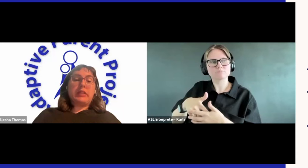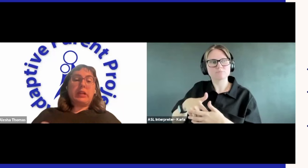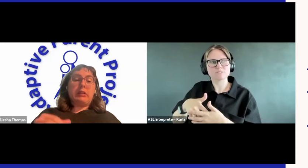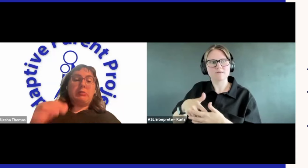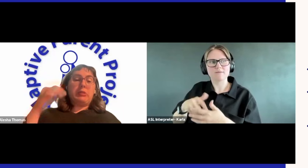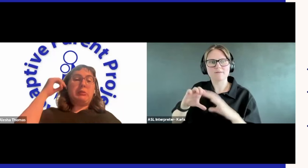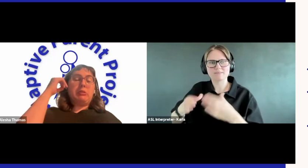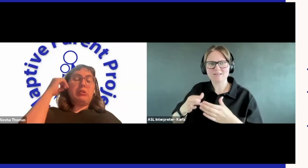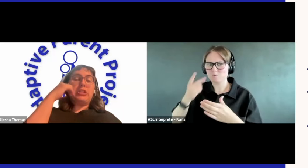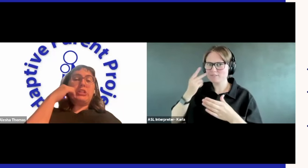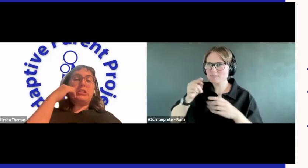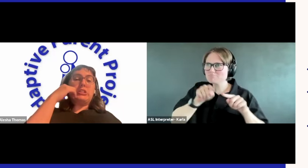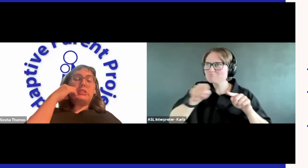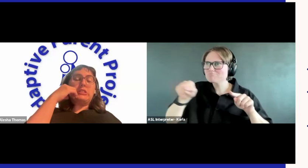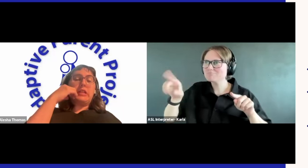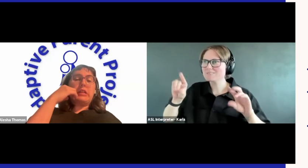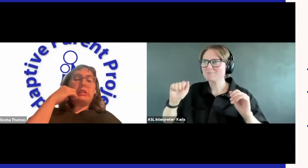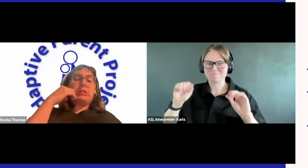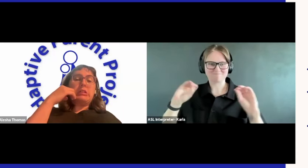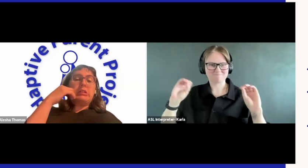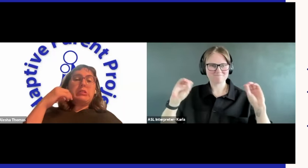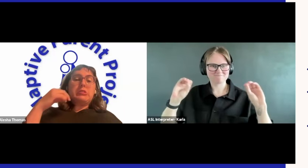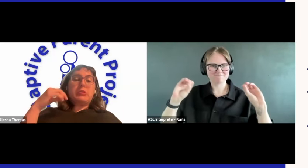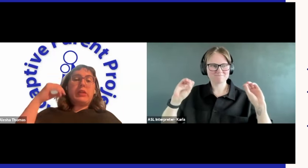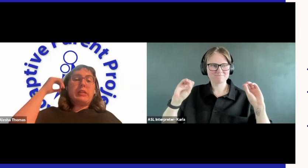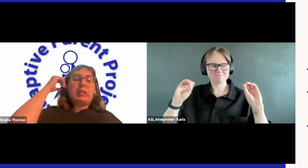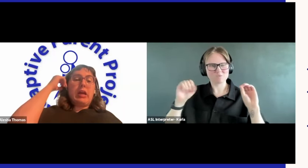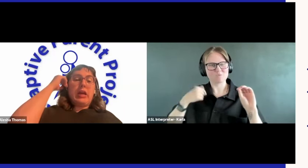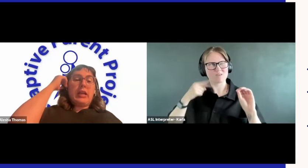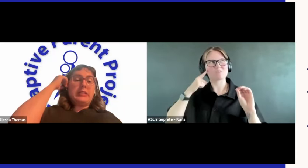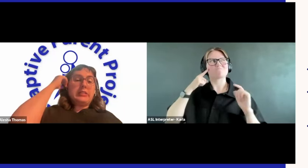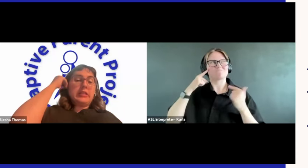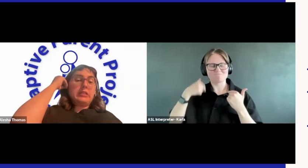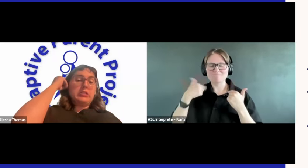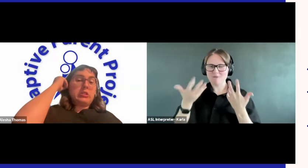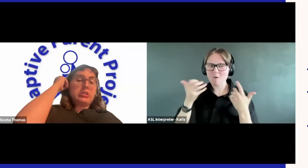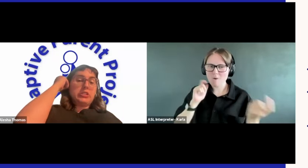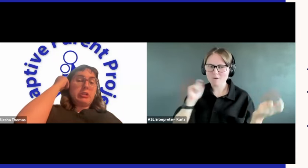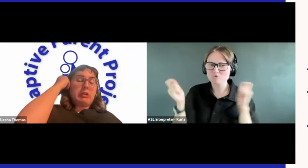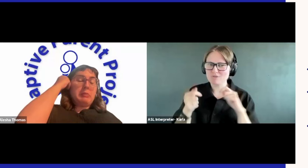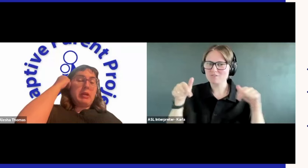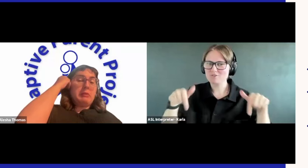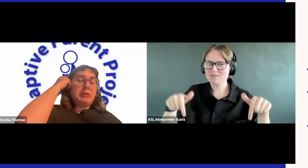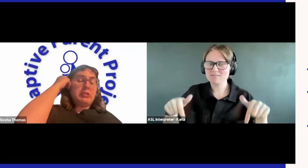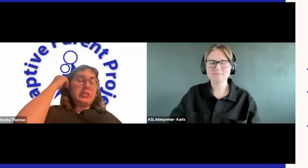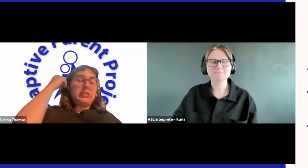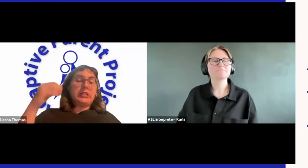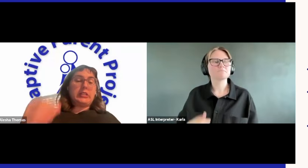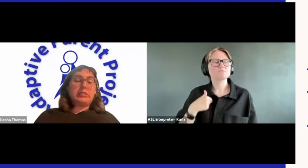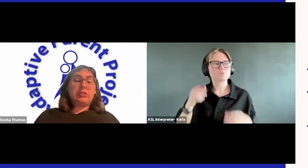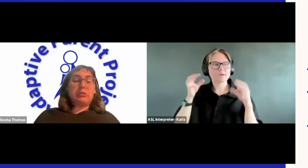was like, I really want to change this. And so then I decided to start sharing my parenting techniques